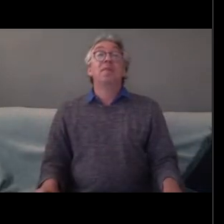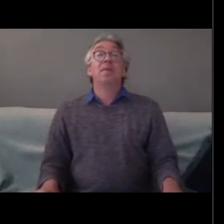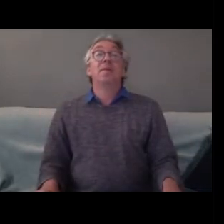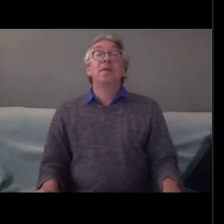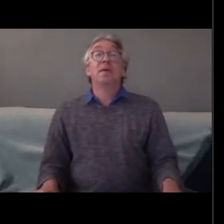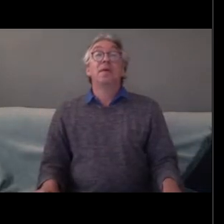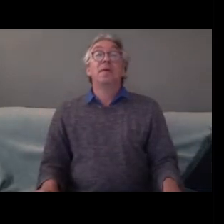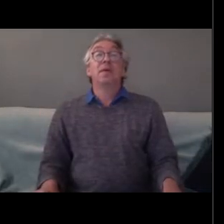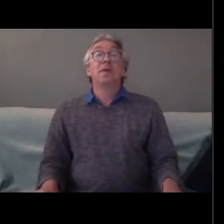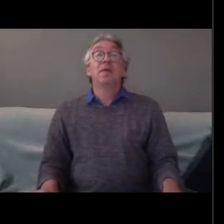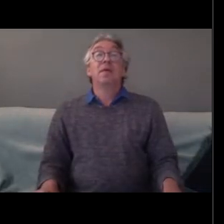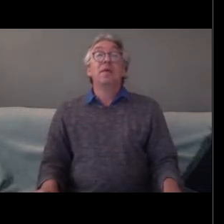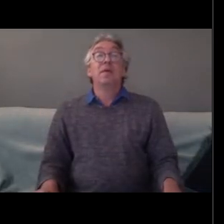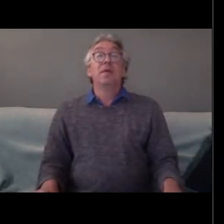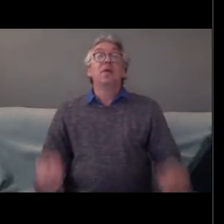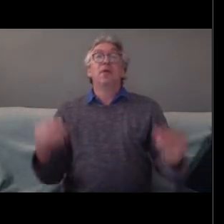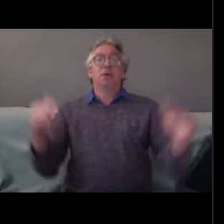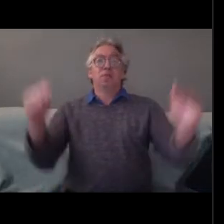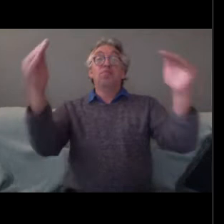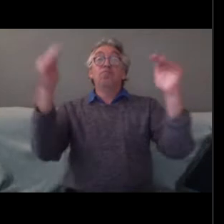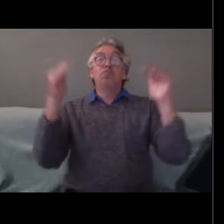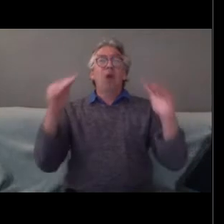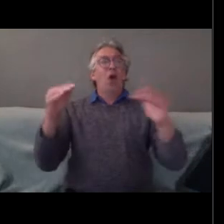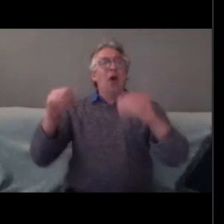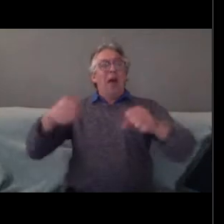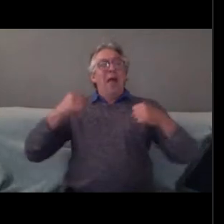And I'll tell you a little bit about where we are. That one.